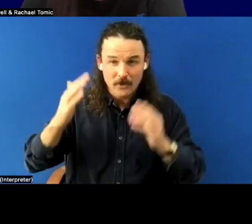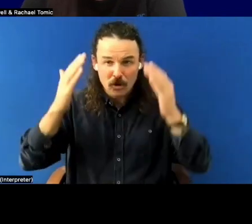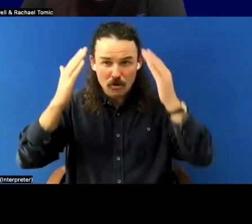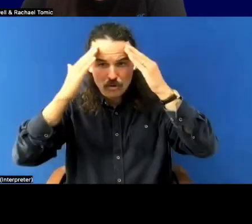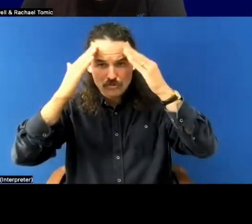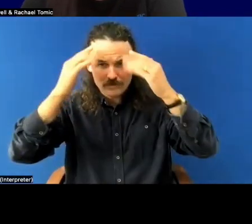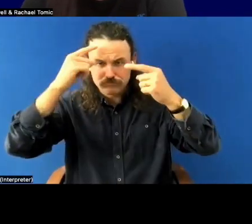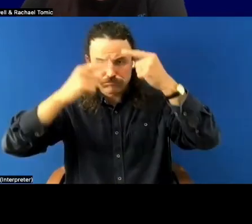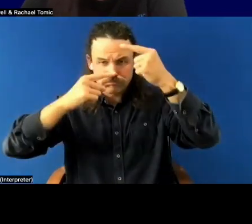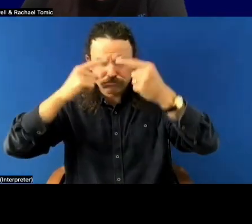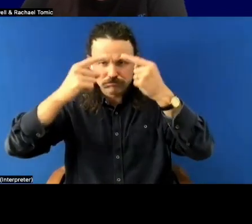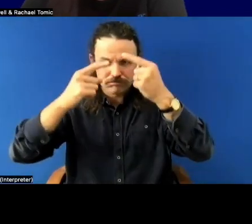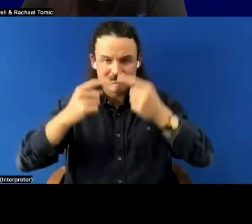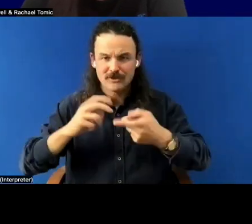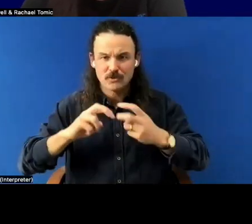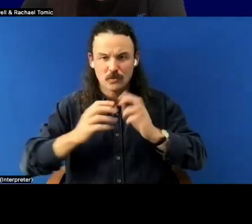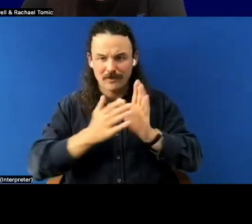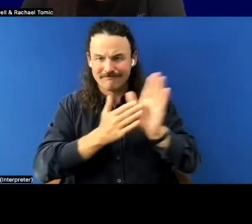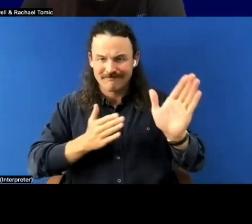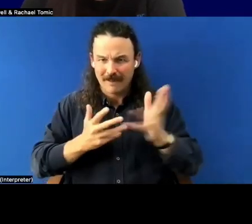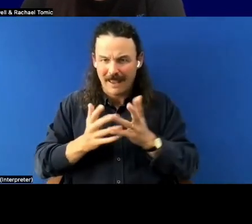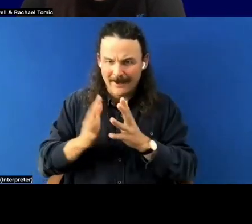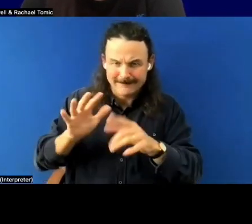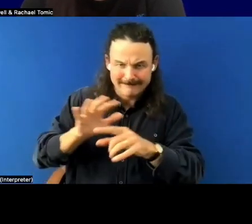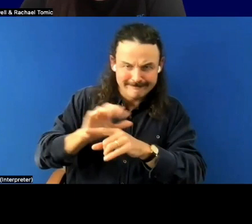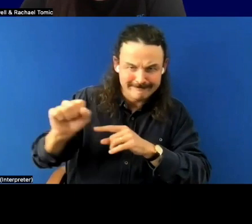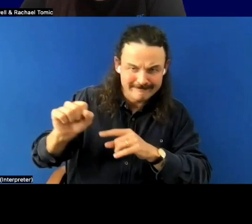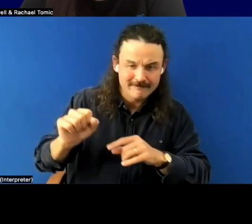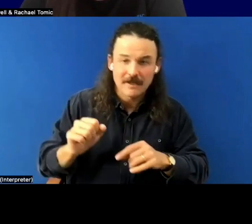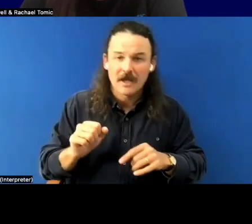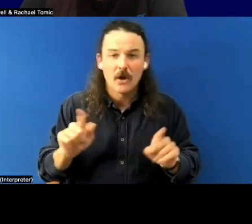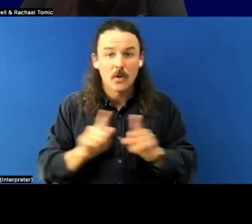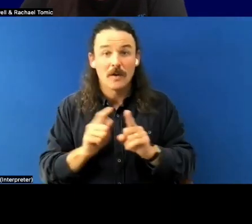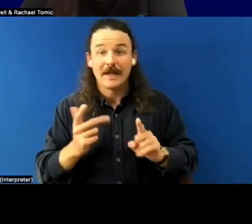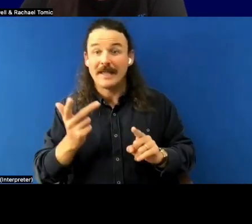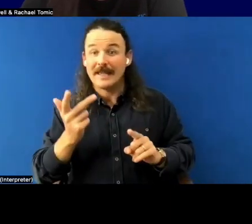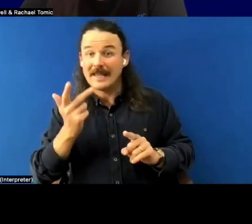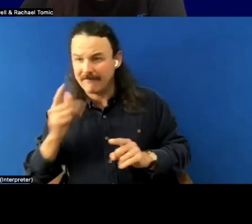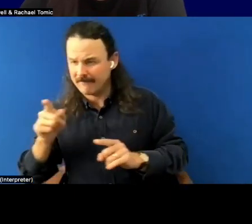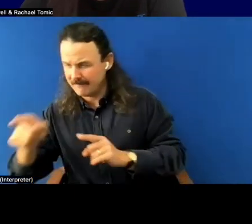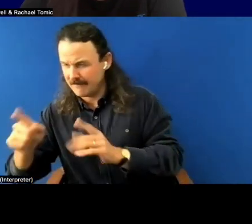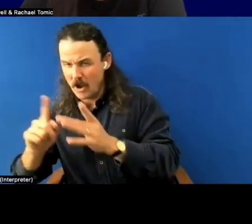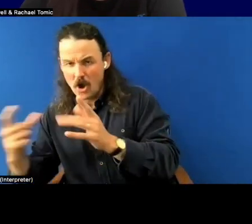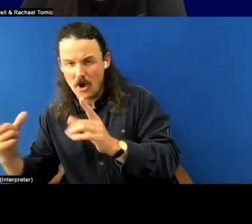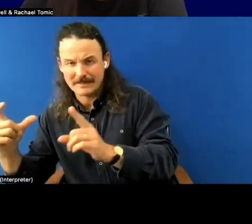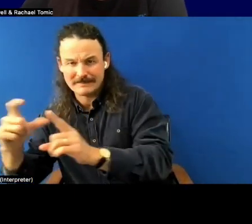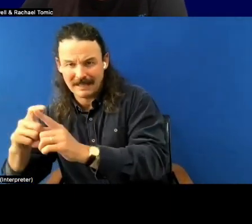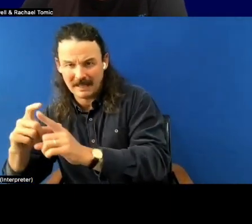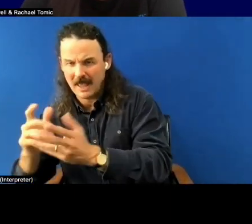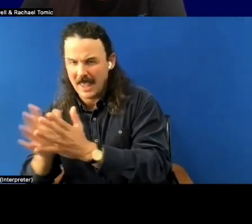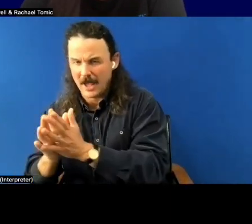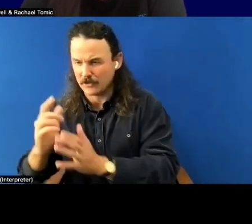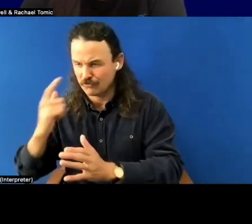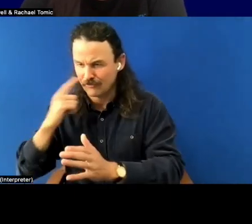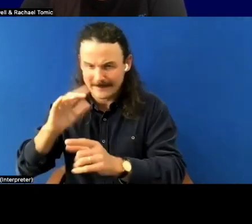like in children who have profound intellectual disability or who may be non-verbal to see what